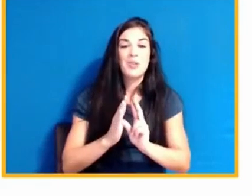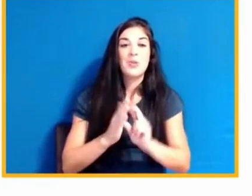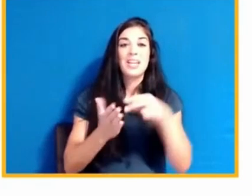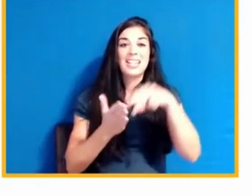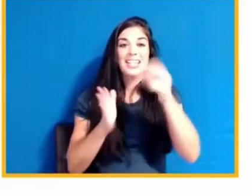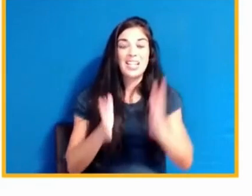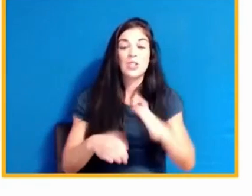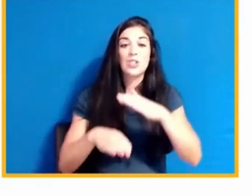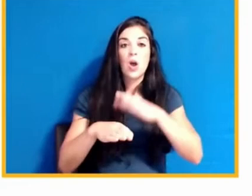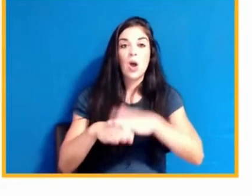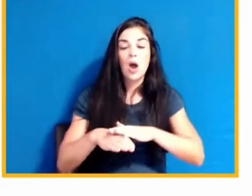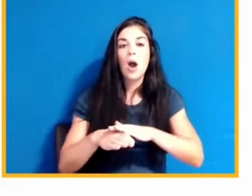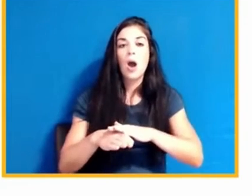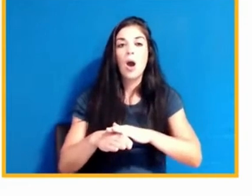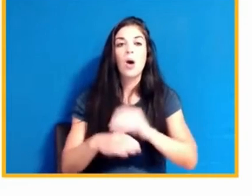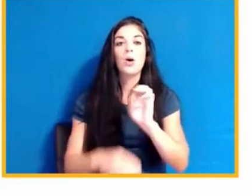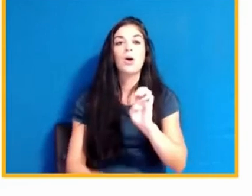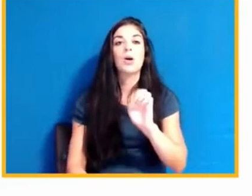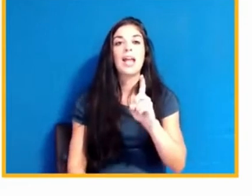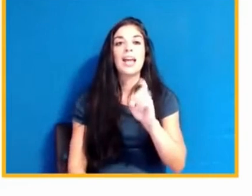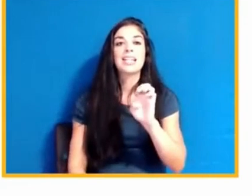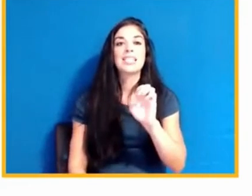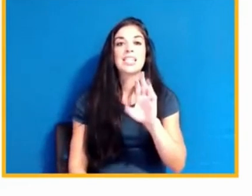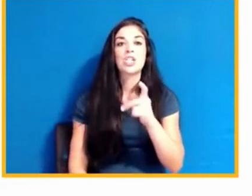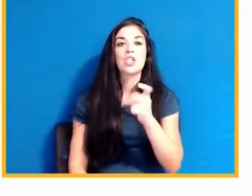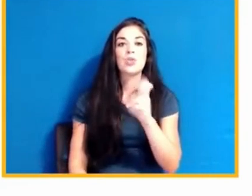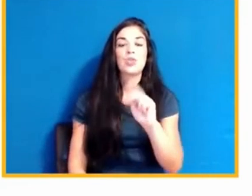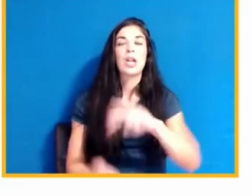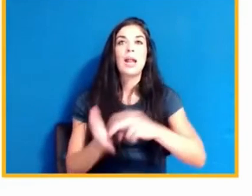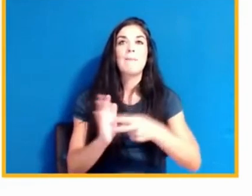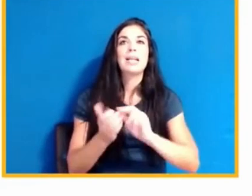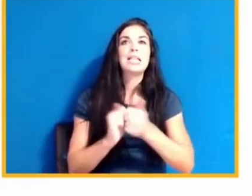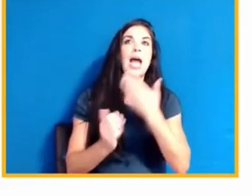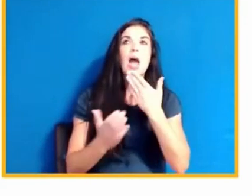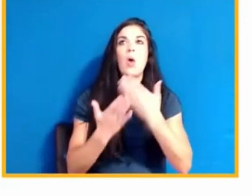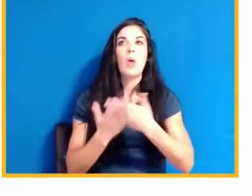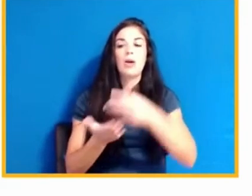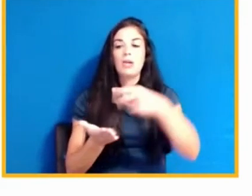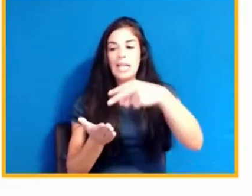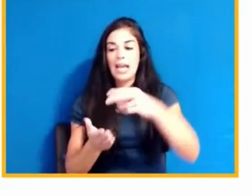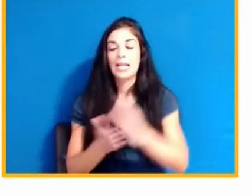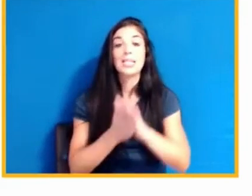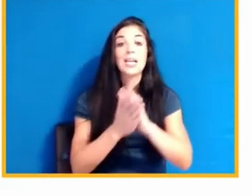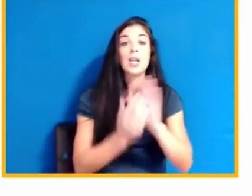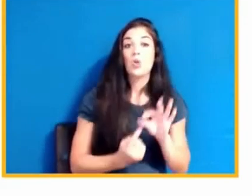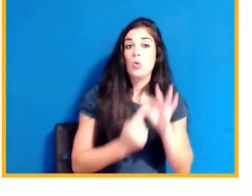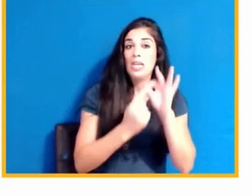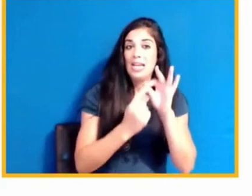on execution, which is how well you do your moves, originality, which is how unique you are with your moves,